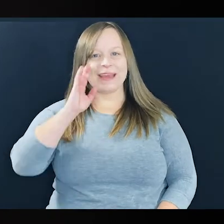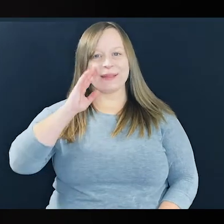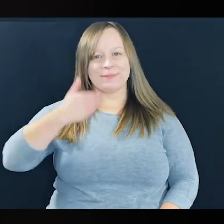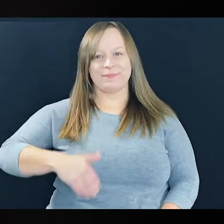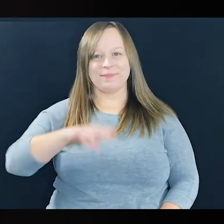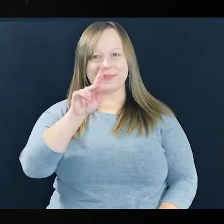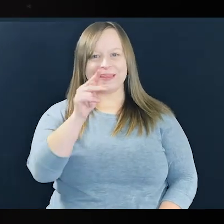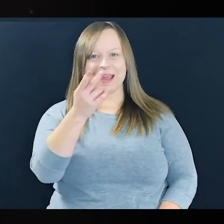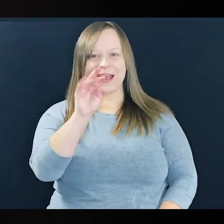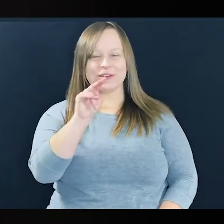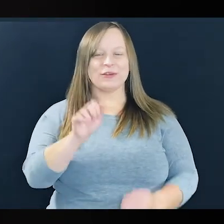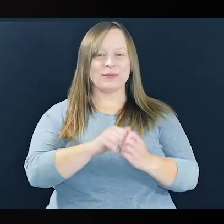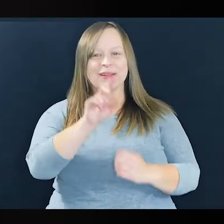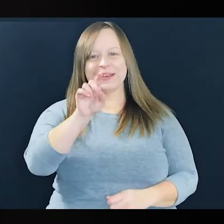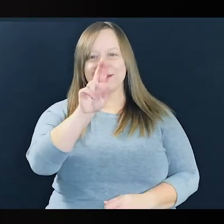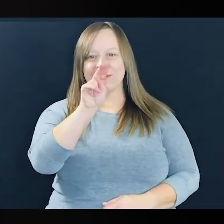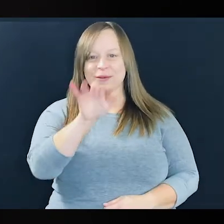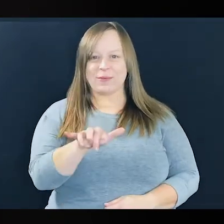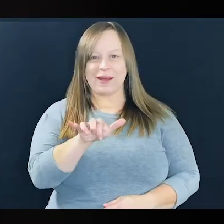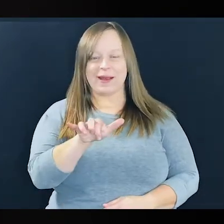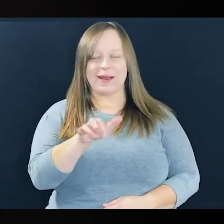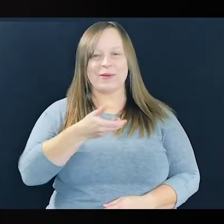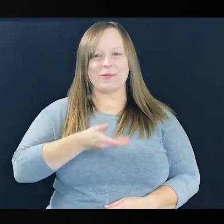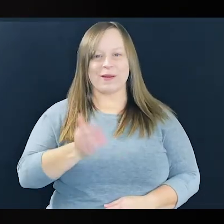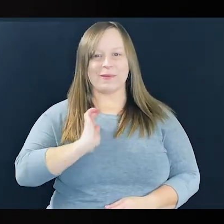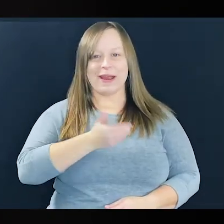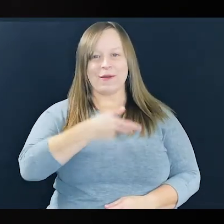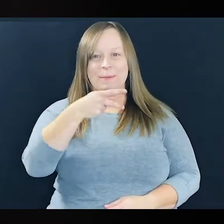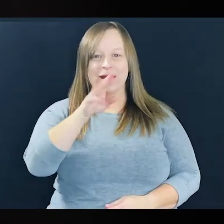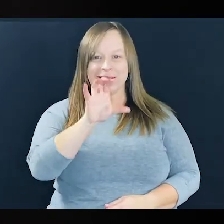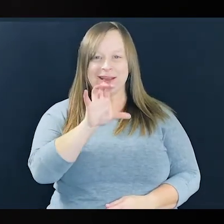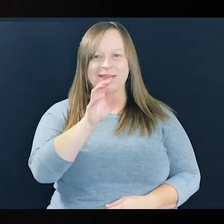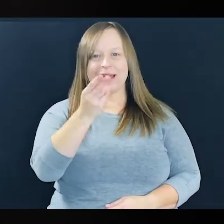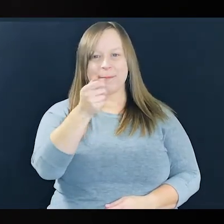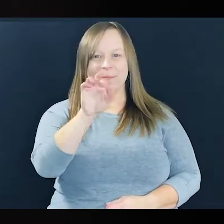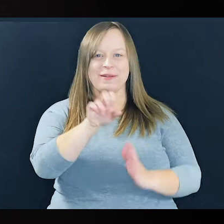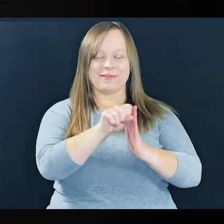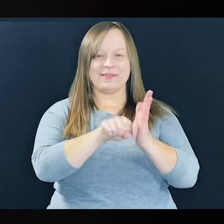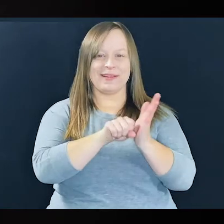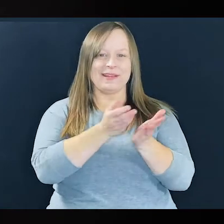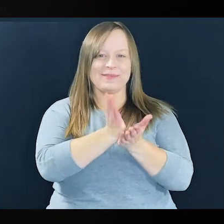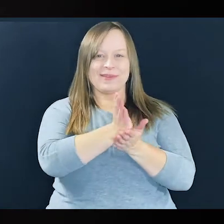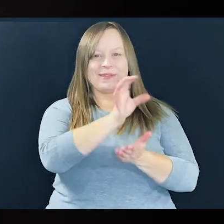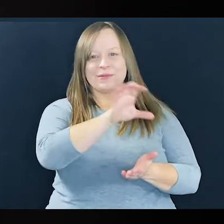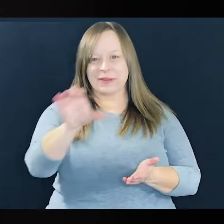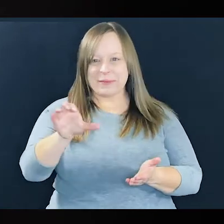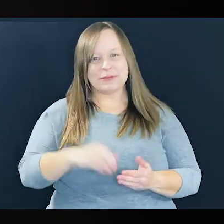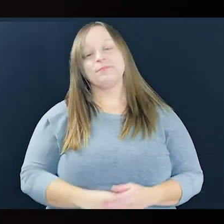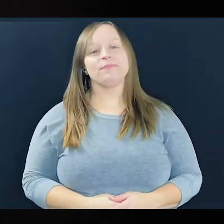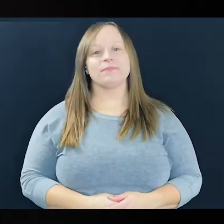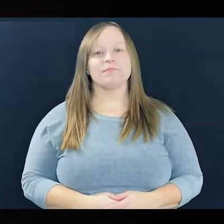This is Katrin with Disability Rights New York. Welcome to our podcast, "Empire State of Rights-- Closed Captioned."